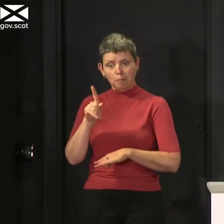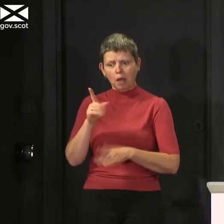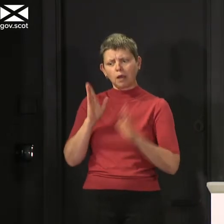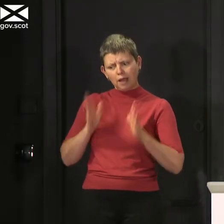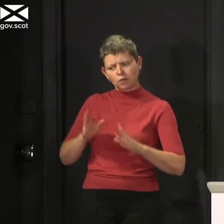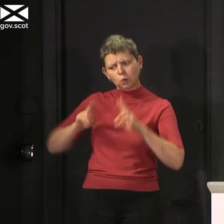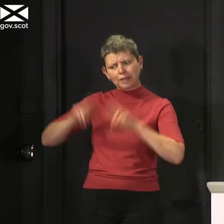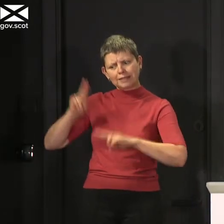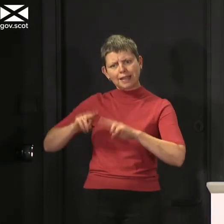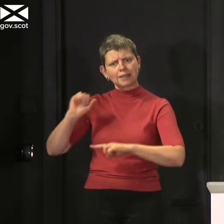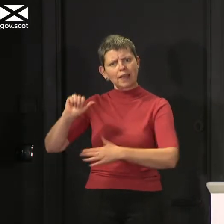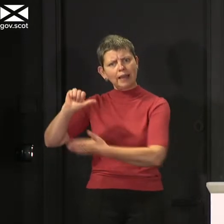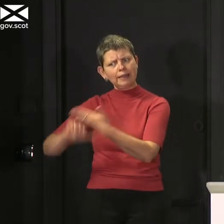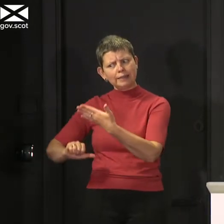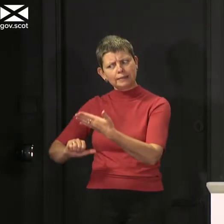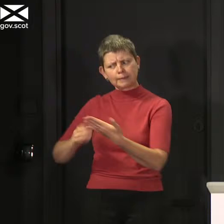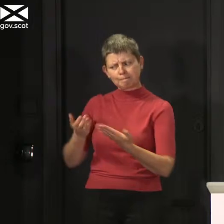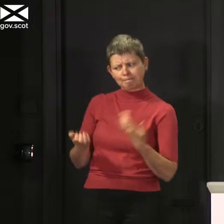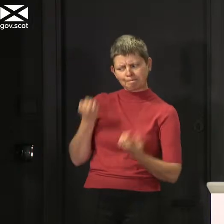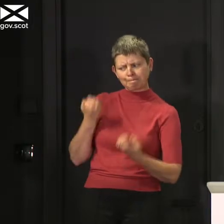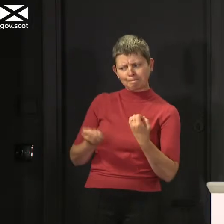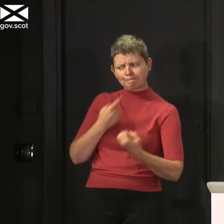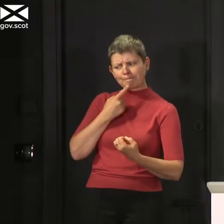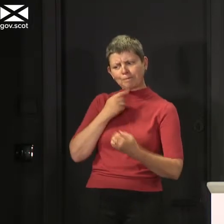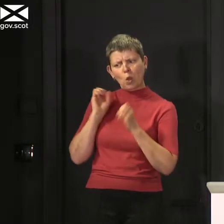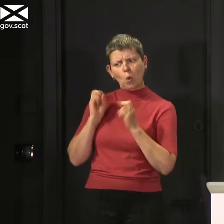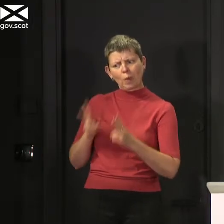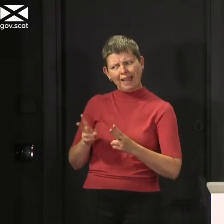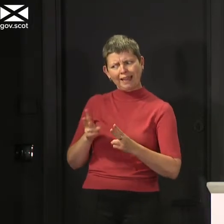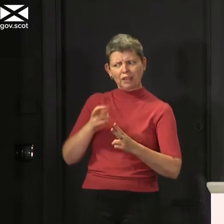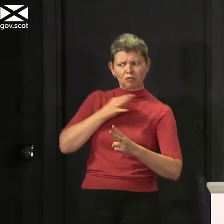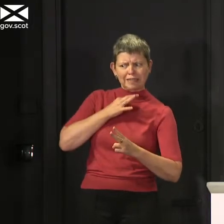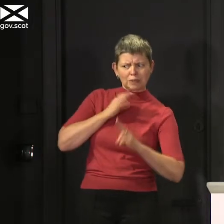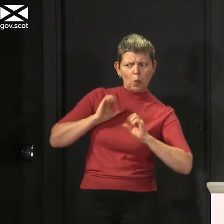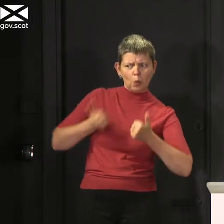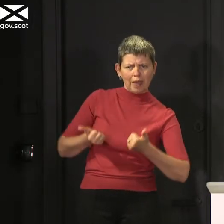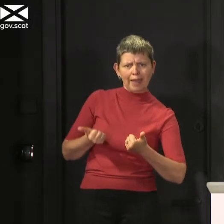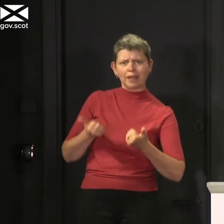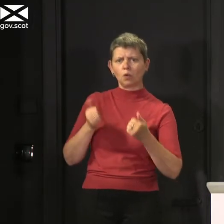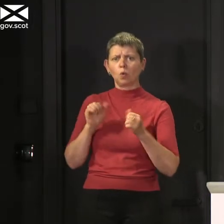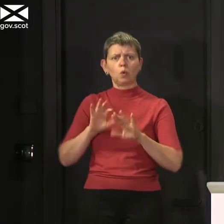and make a judgment about whether that is a reasonable risk for us to be taking in Scotland